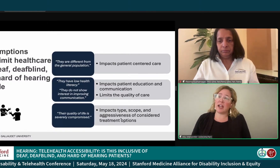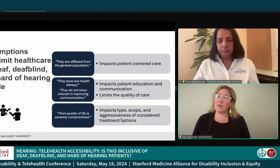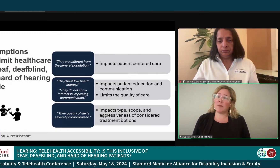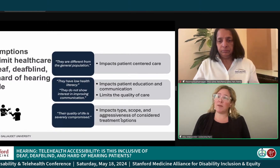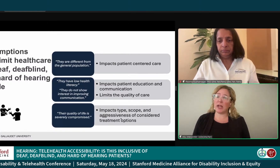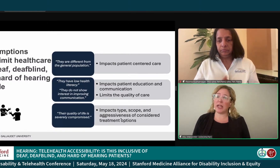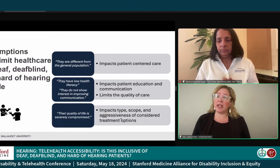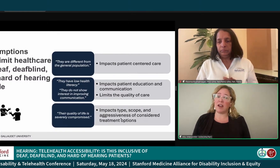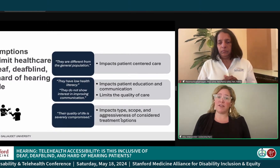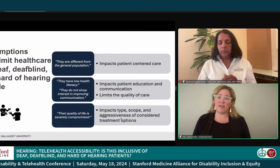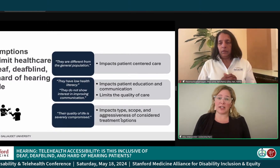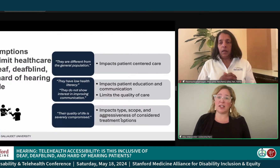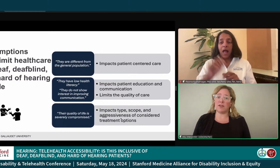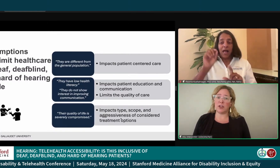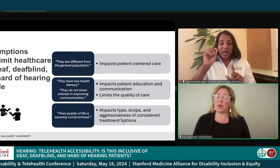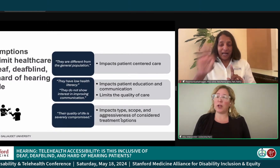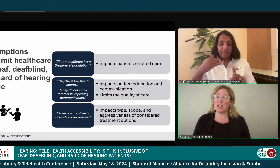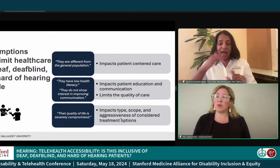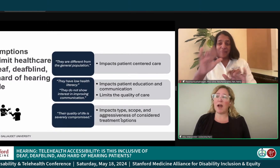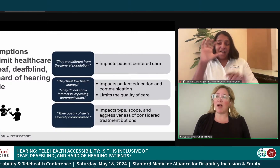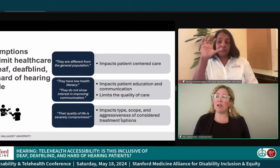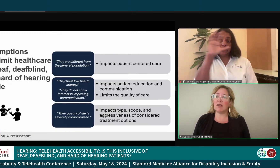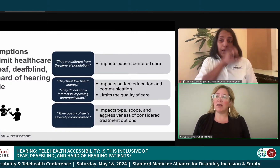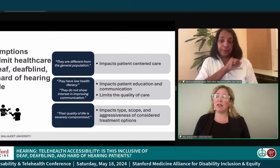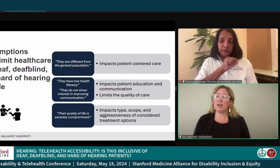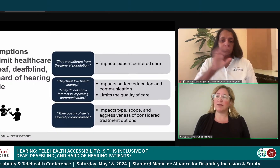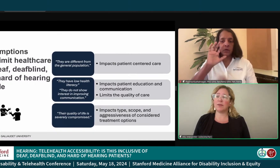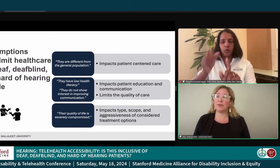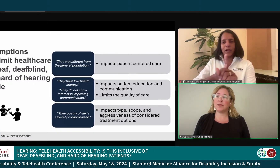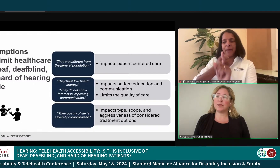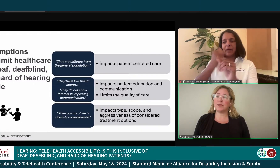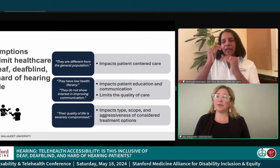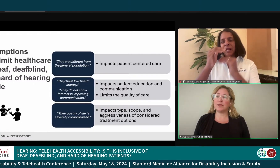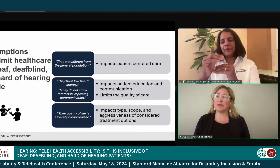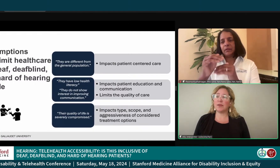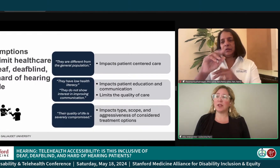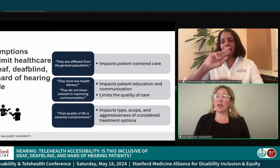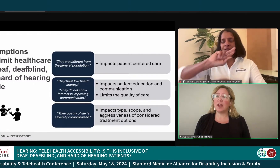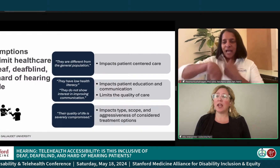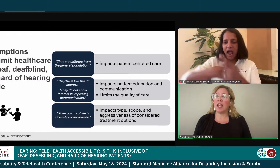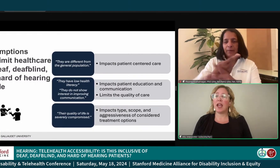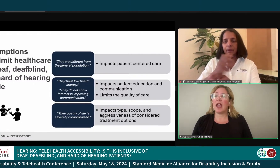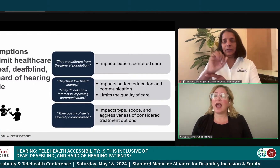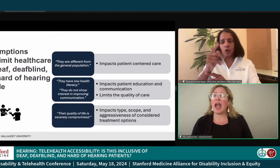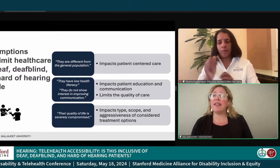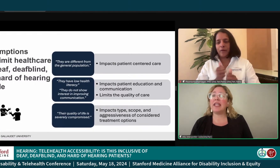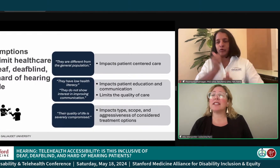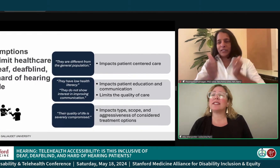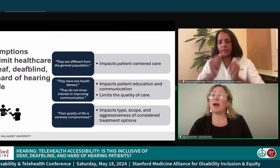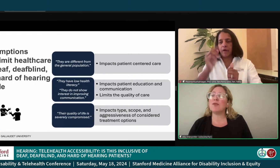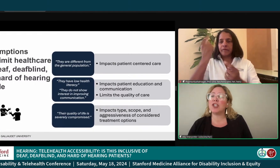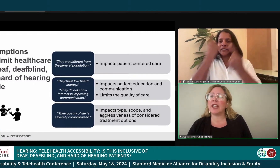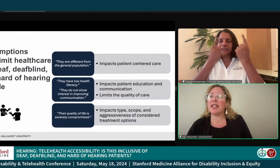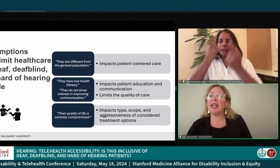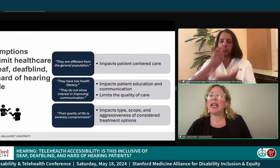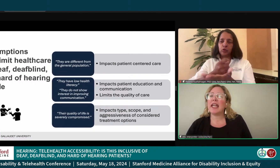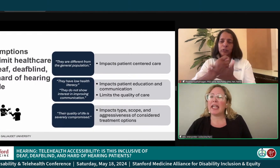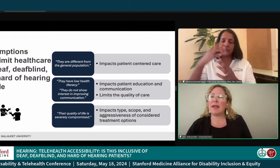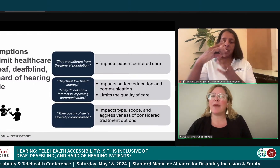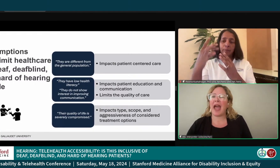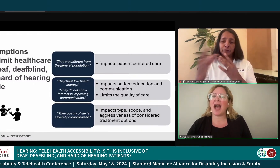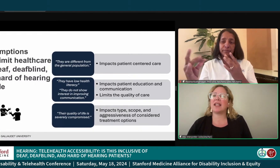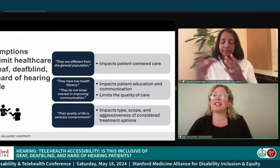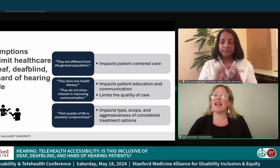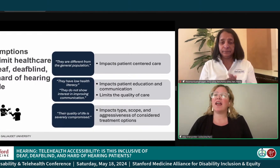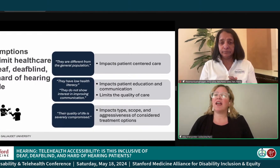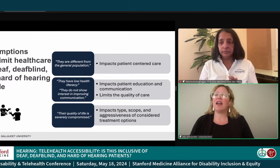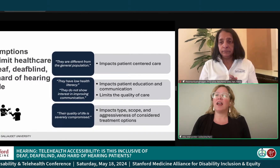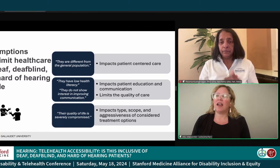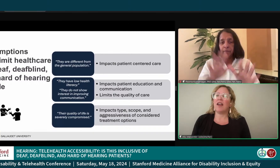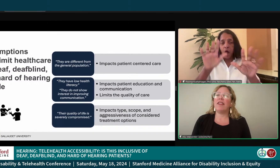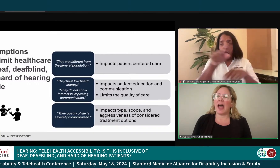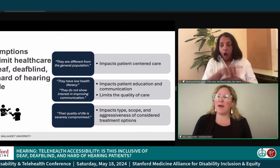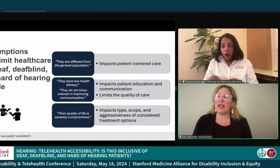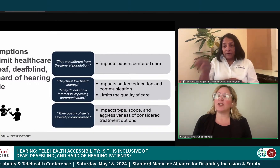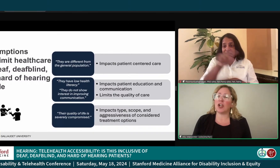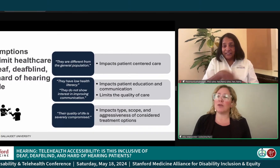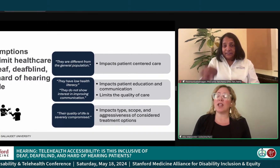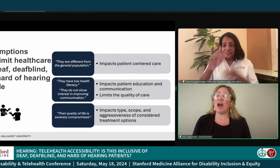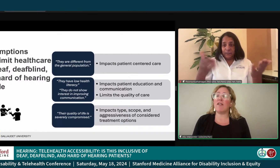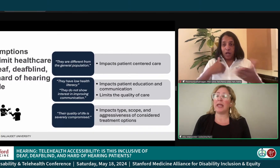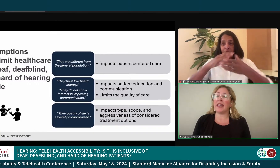that might affect their viewpoint as well. And the assumption impacts them in terms of being